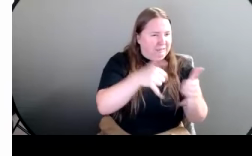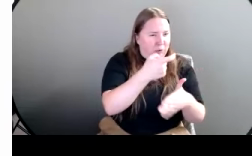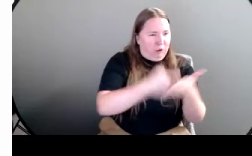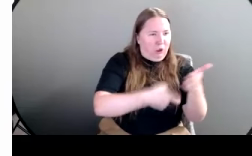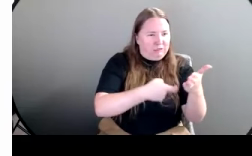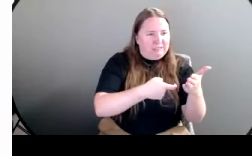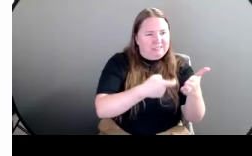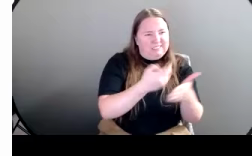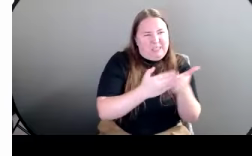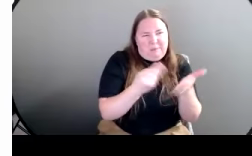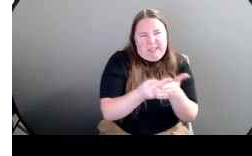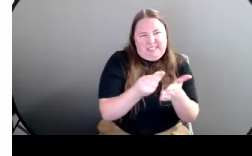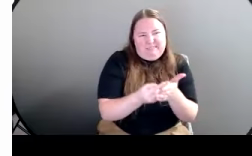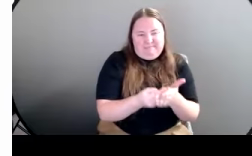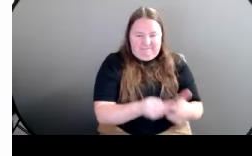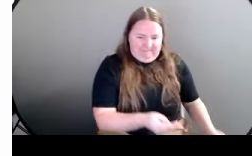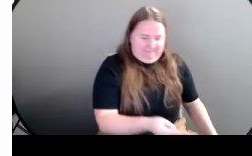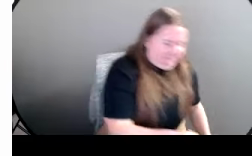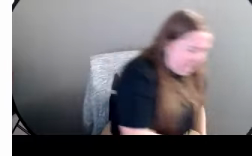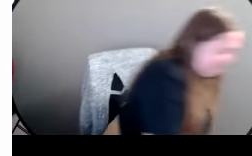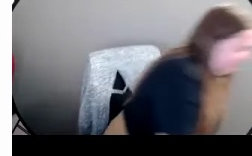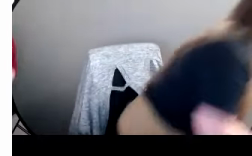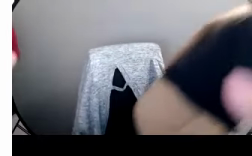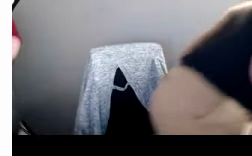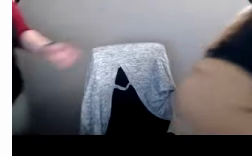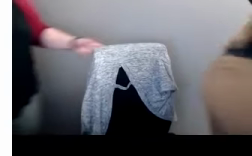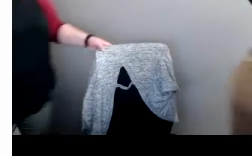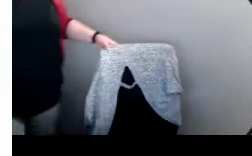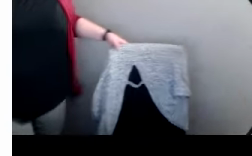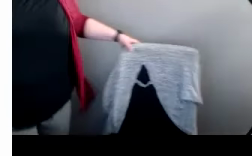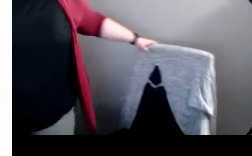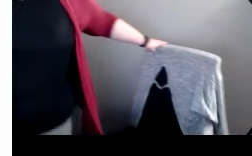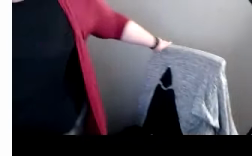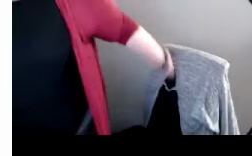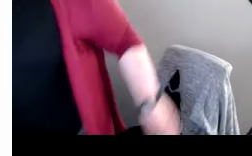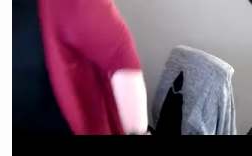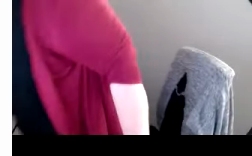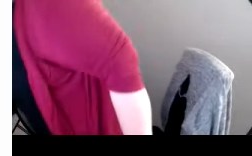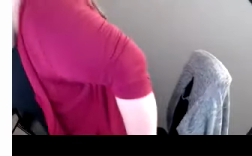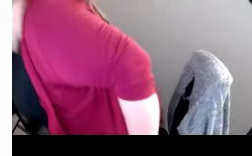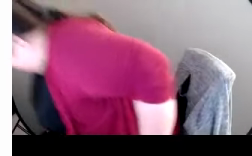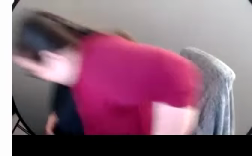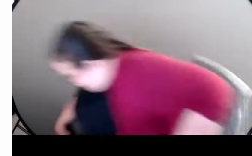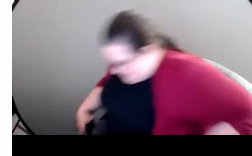some money. Let's see.